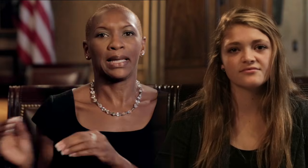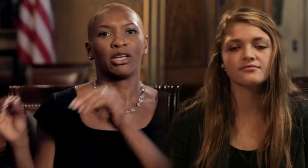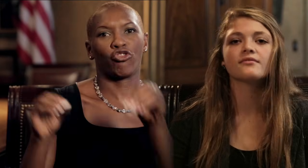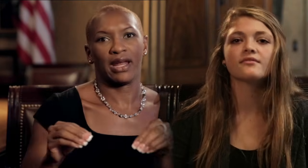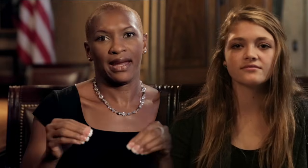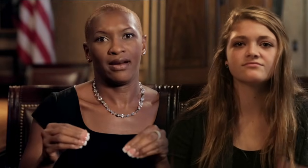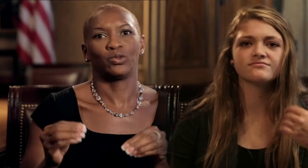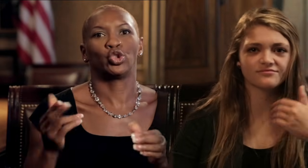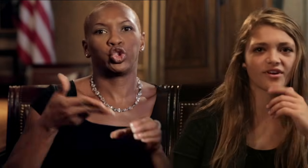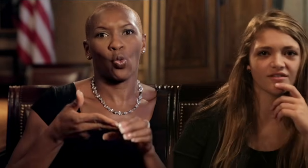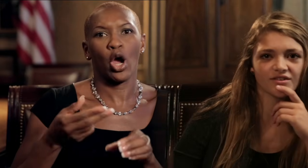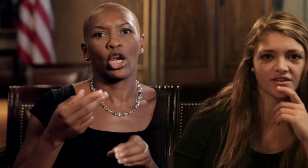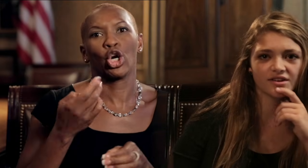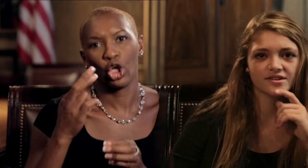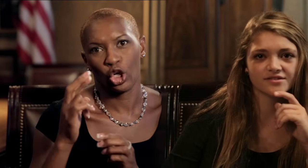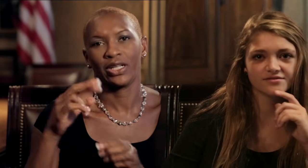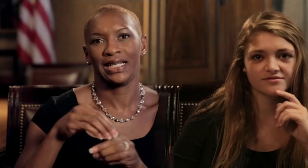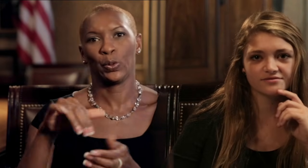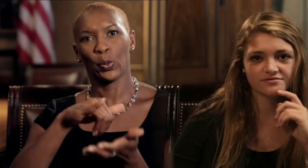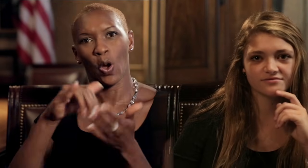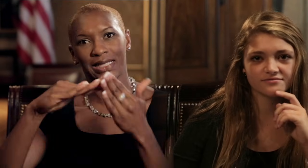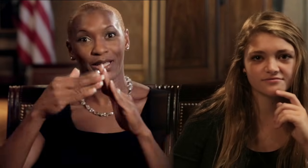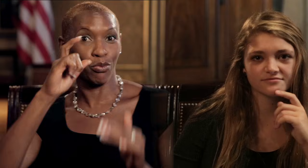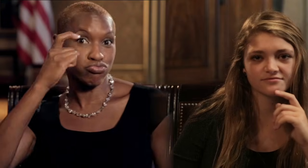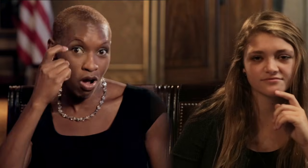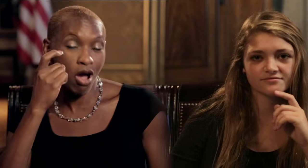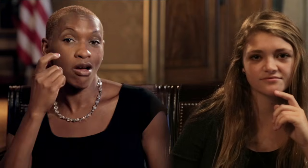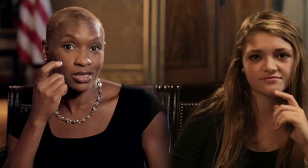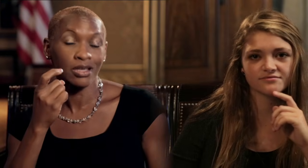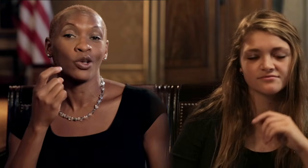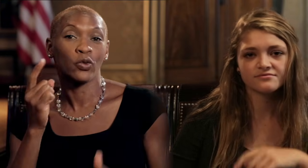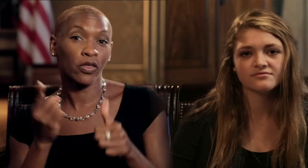to immigrate, to join her in New York City, in the Bronx.